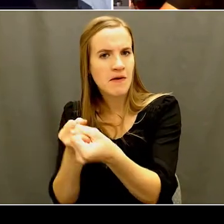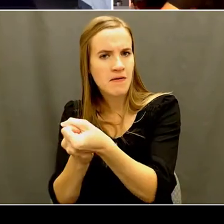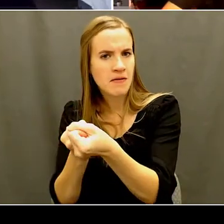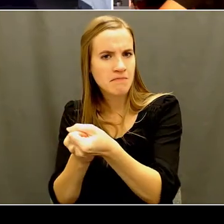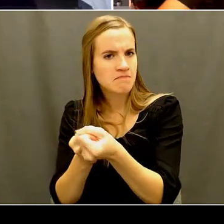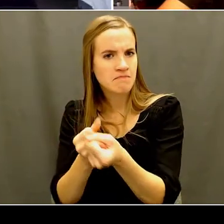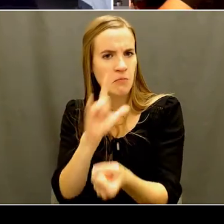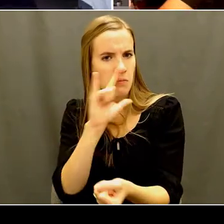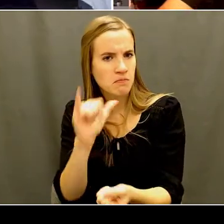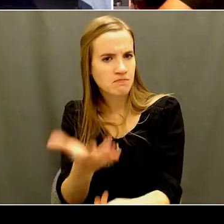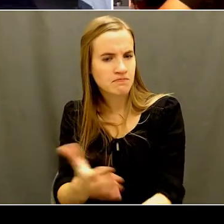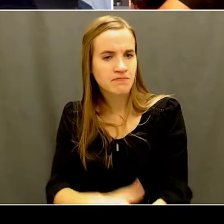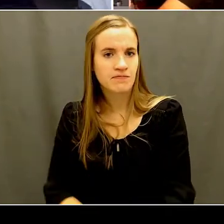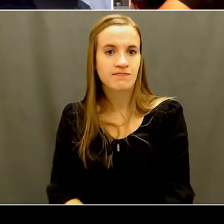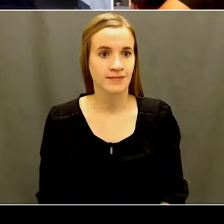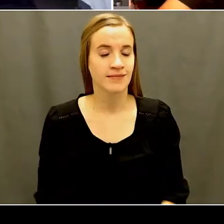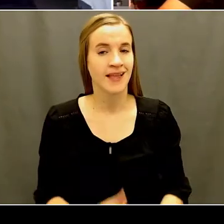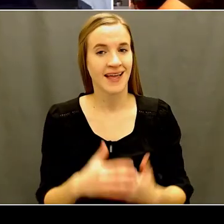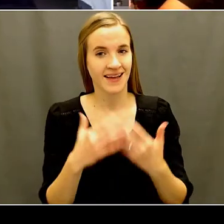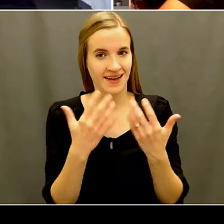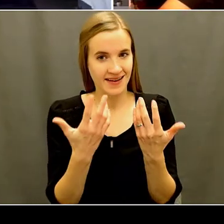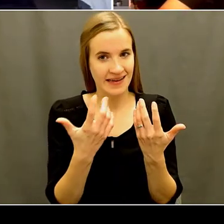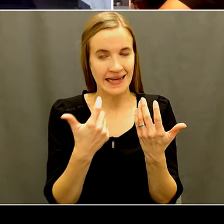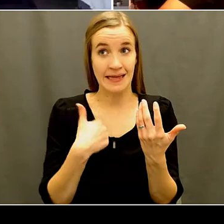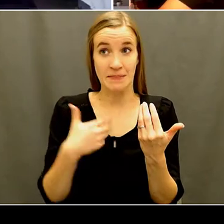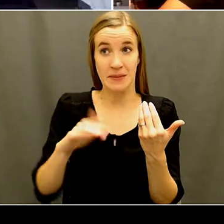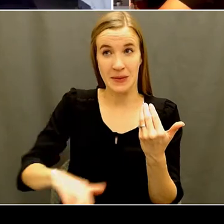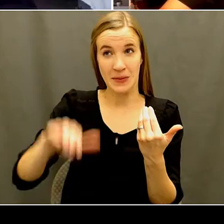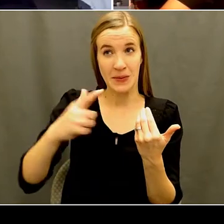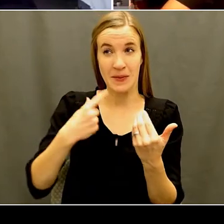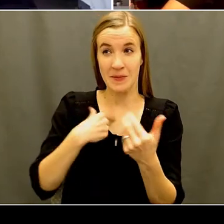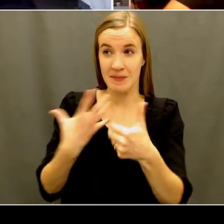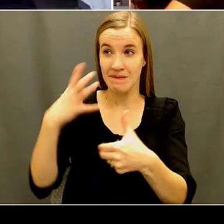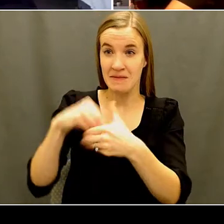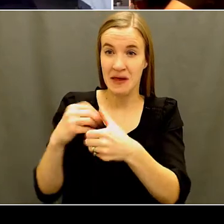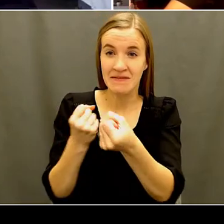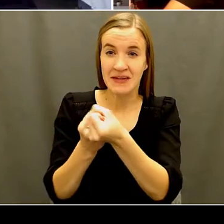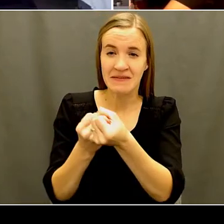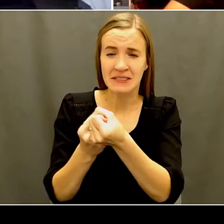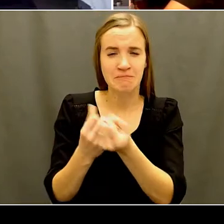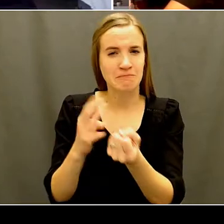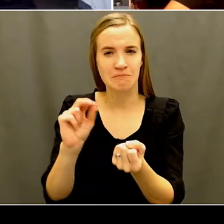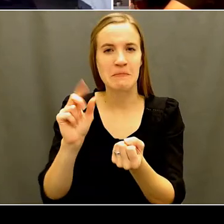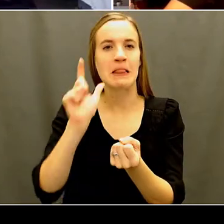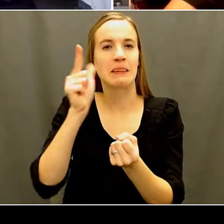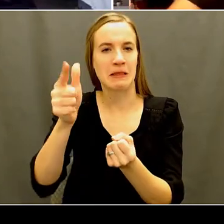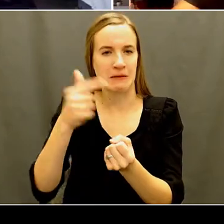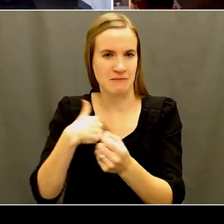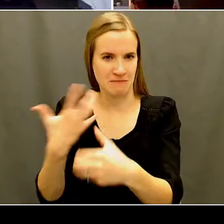Maria: I definitely got more active as I got older. So I, I grew up in Louisiana,